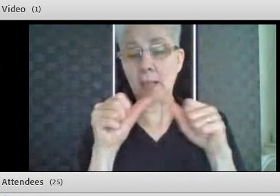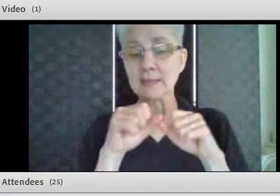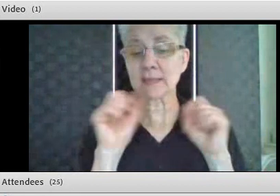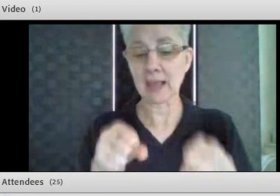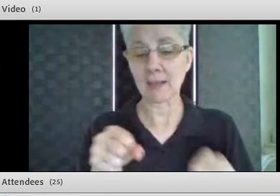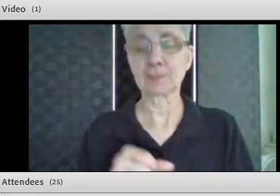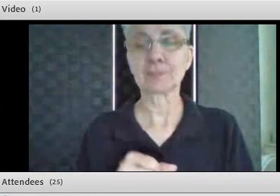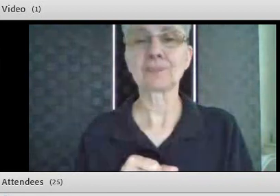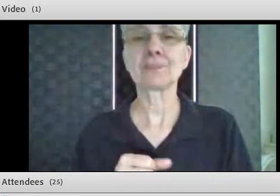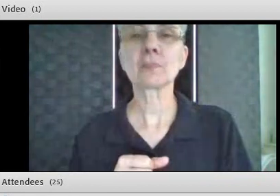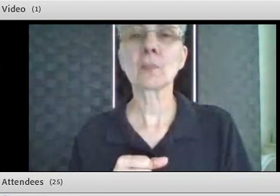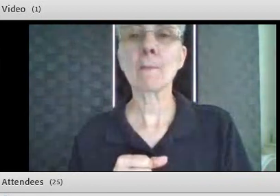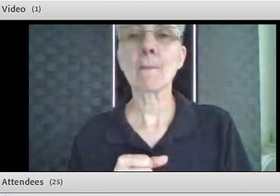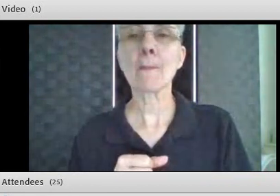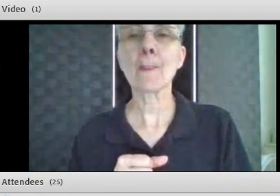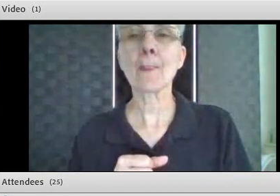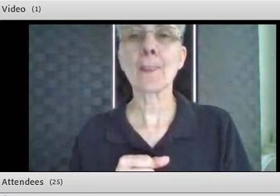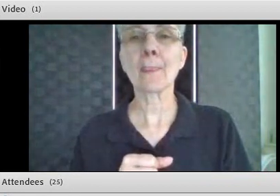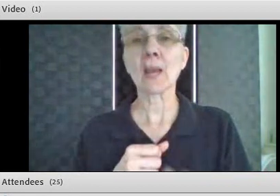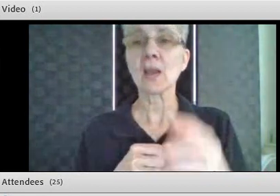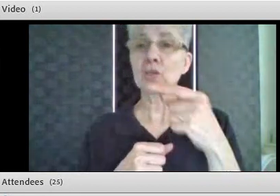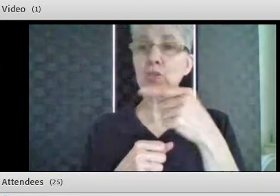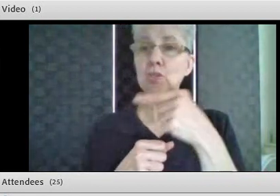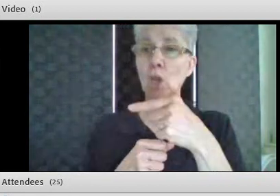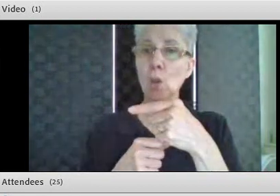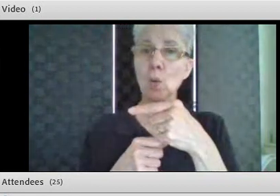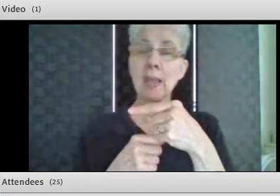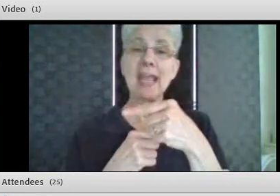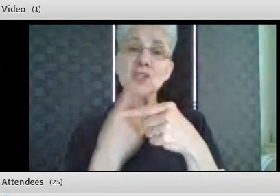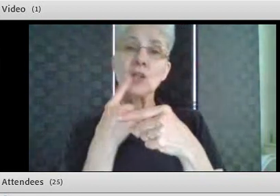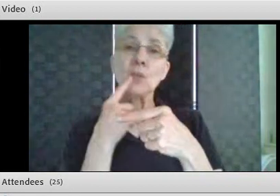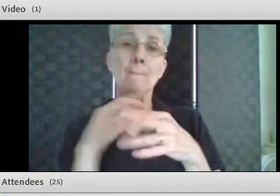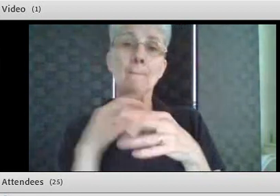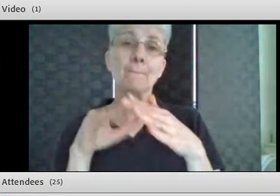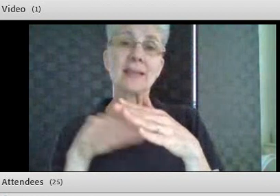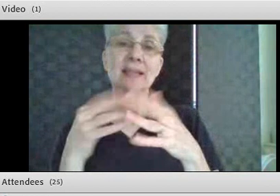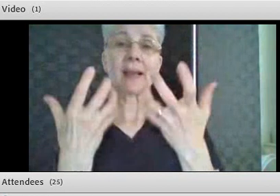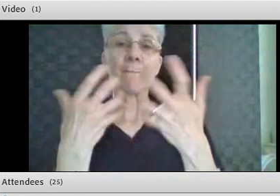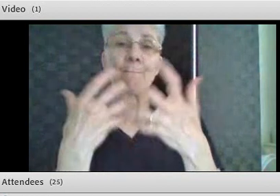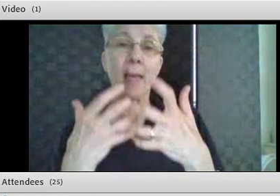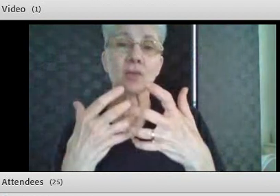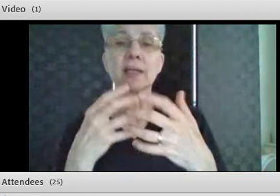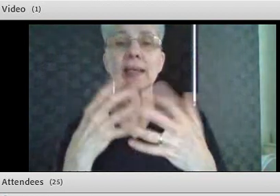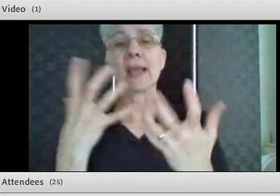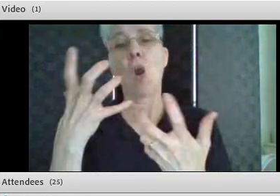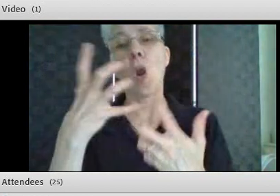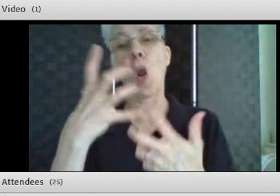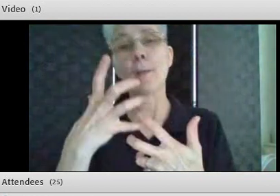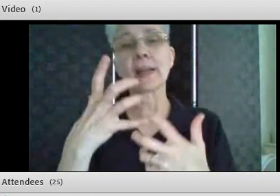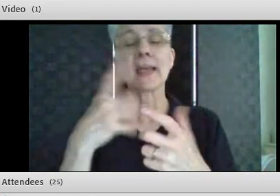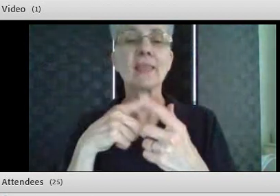We experiment with technology. Why not experiment with music in a quiet and fun and safe way?